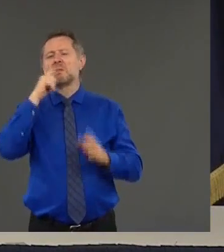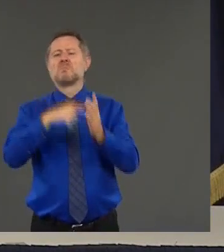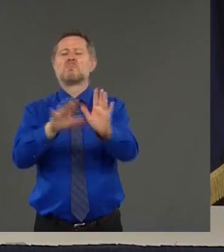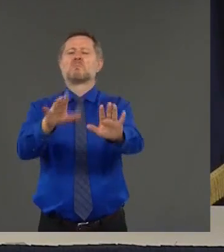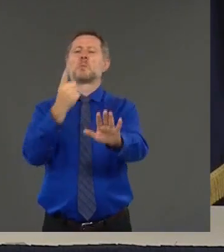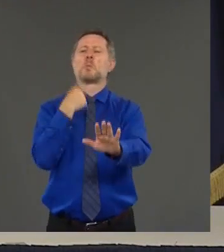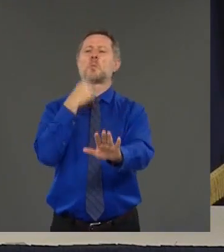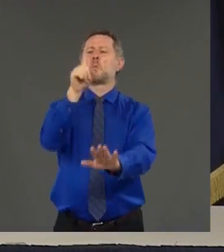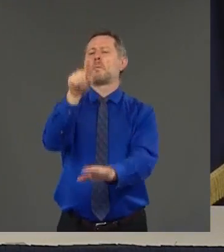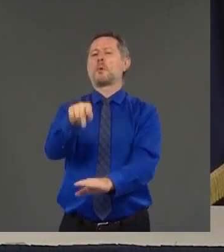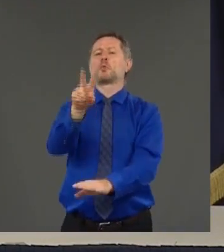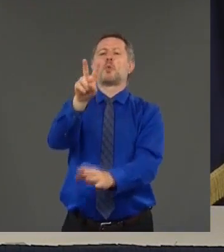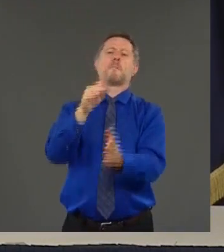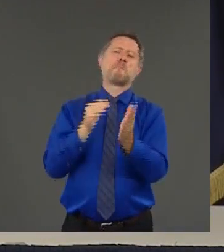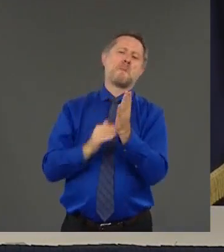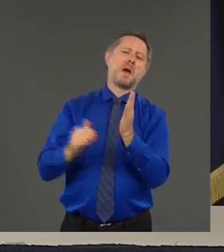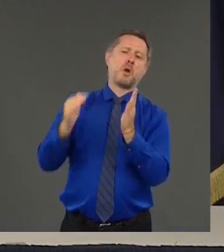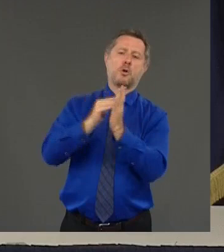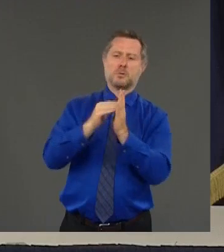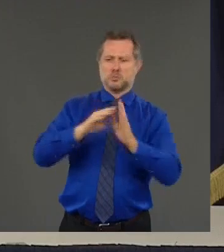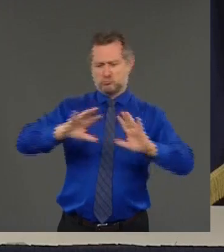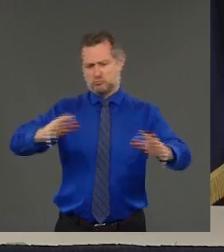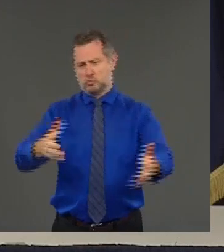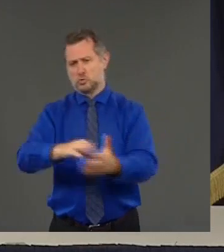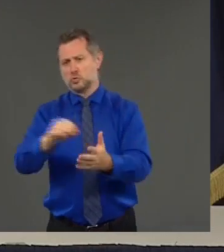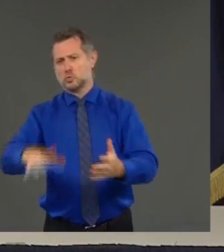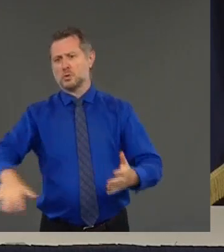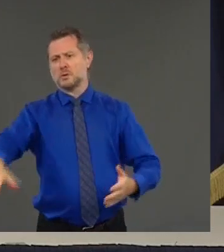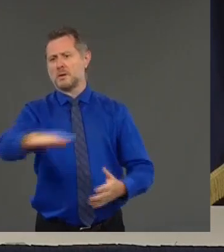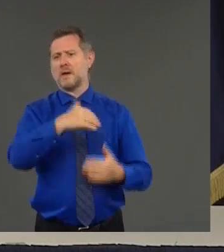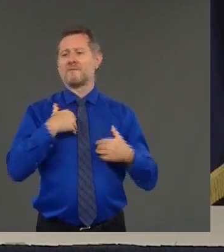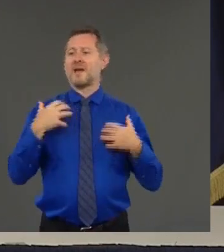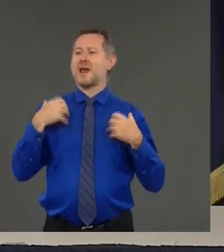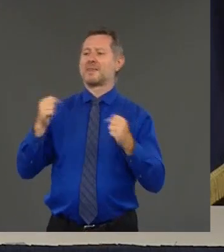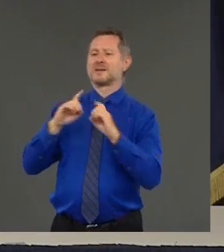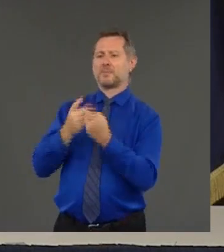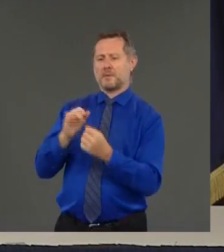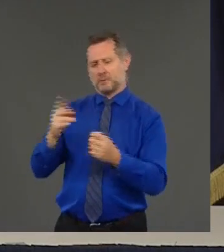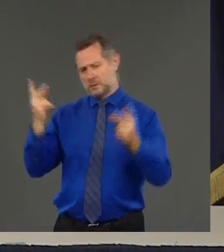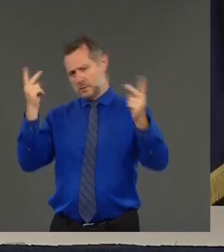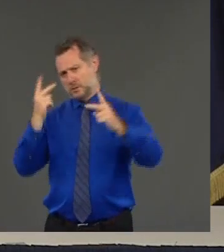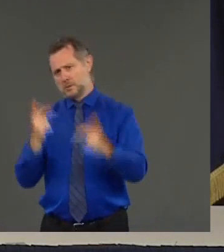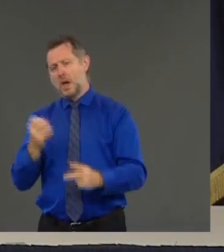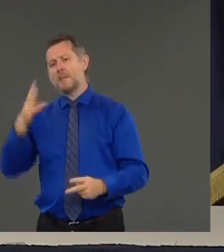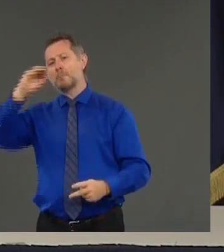WHAT'S THE ANSWER? WHAT IS THE REPRESENTATIVE SAMPLE? LET'S SAY THE UNIVERSE IS 1.2 MILLION.